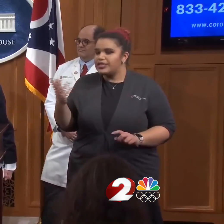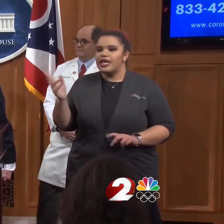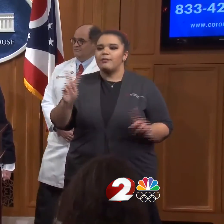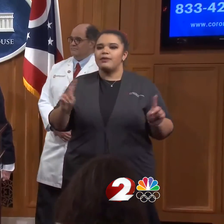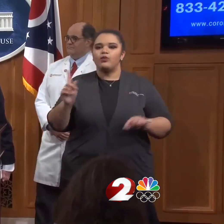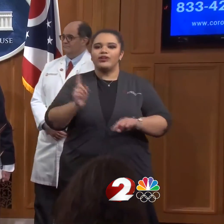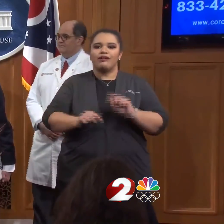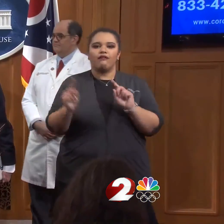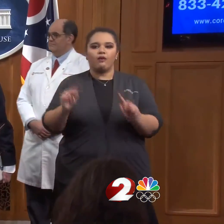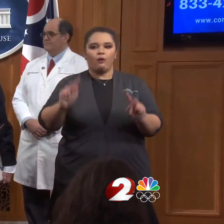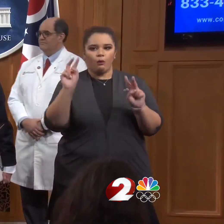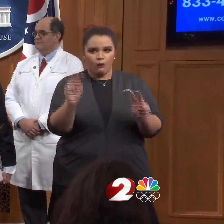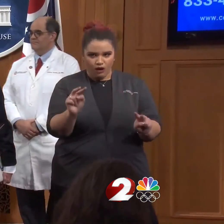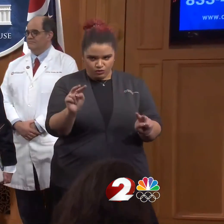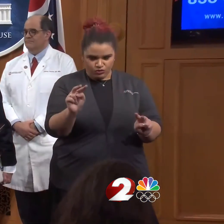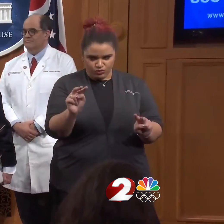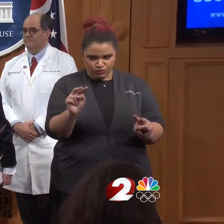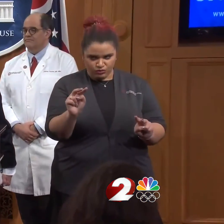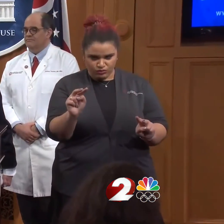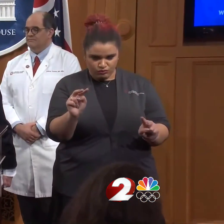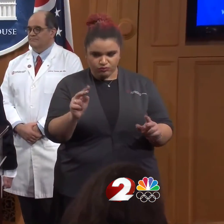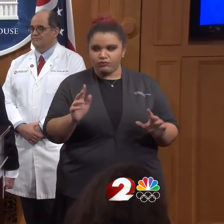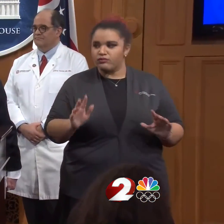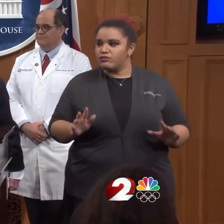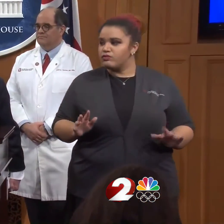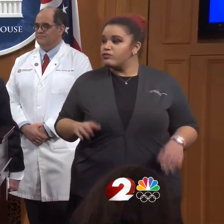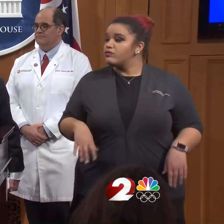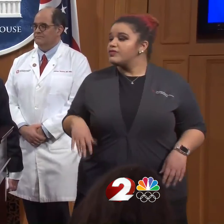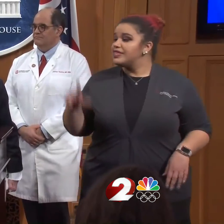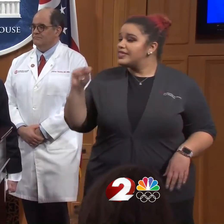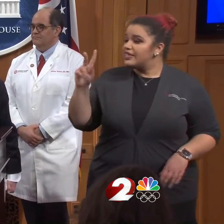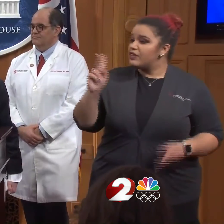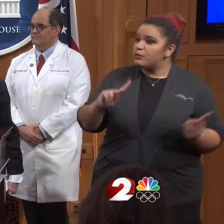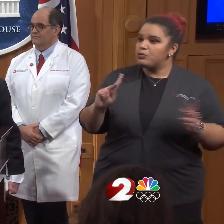I MEANT TO SAY, I DID NOT, IS THE ORDER WILL BE THEIR OWN NOT